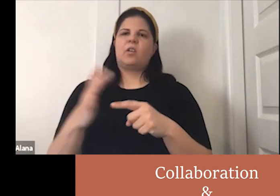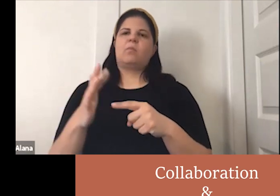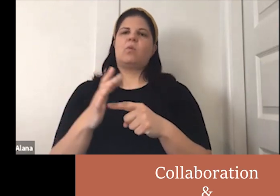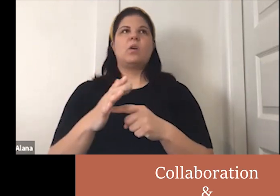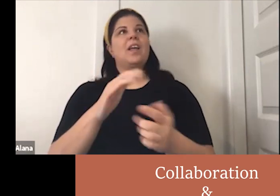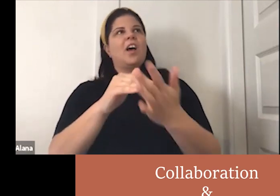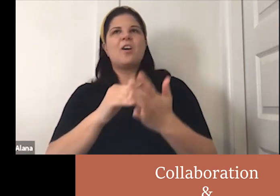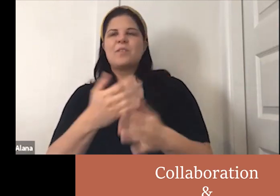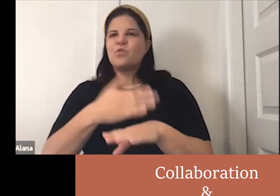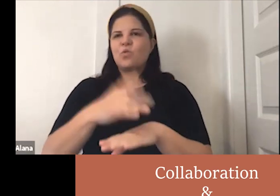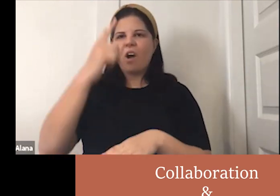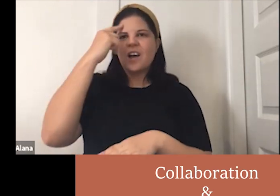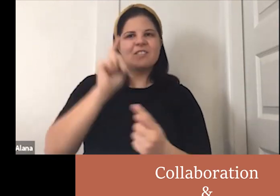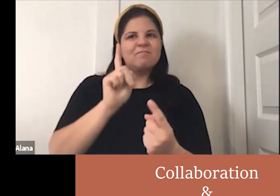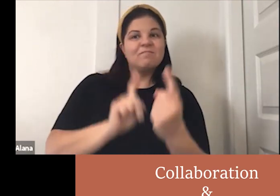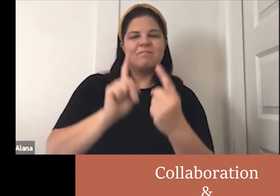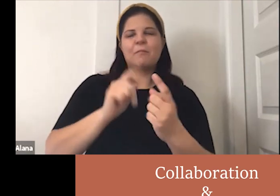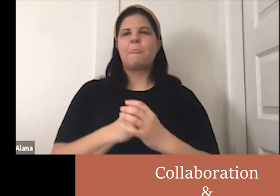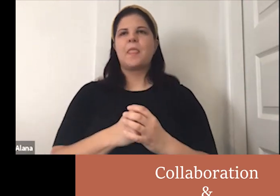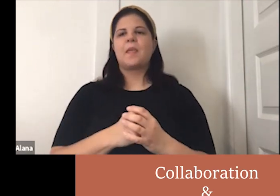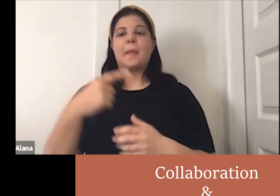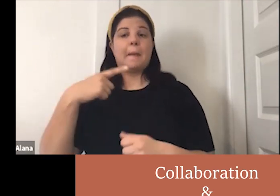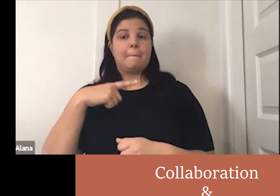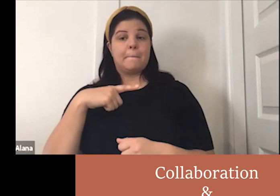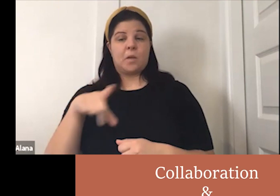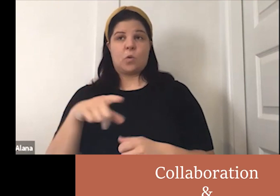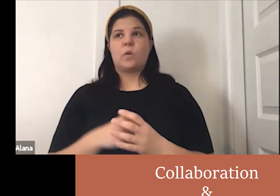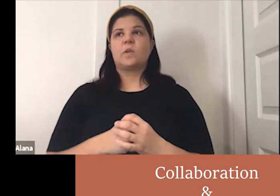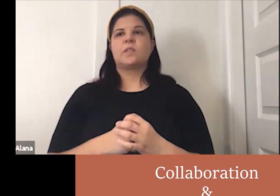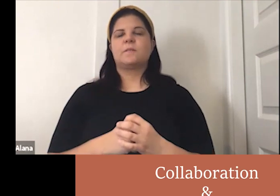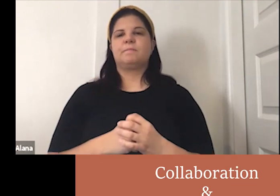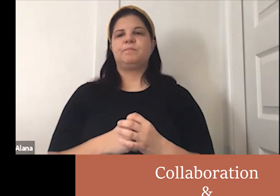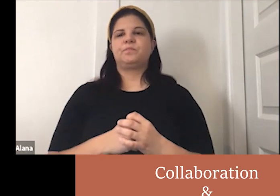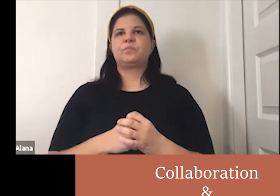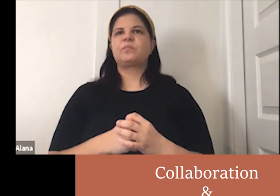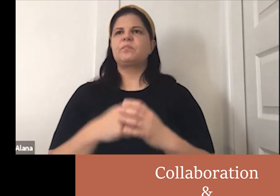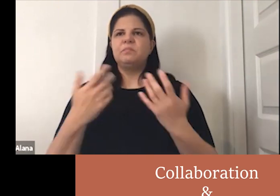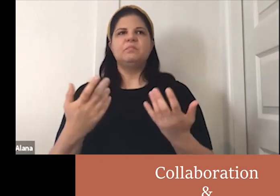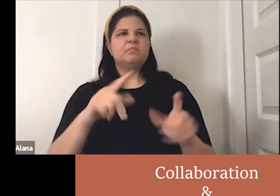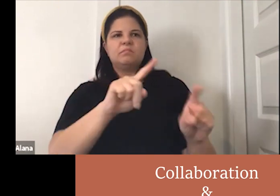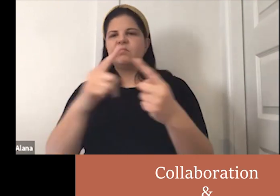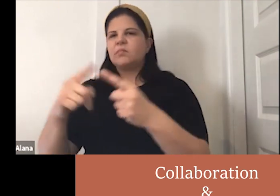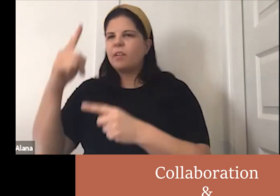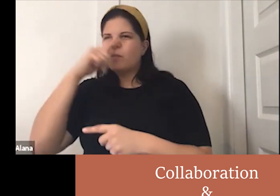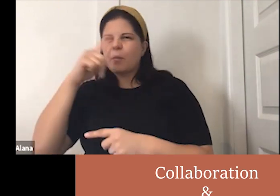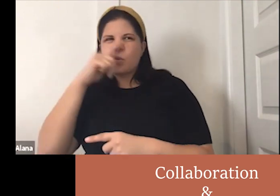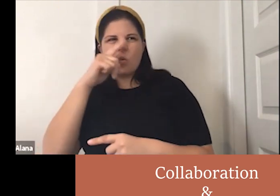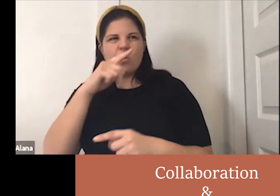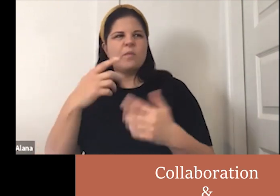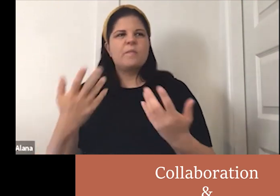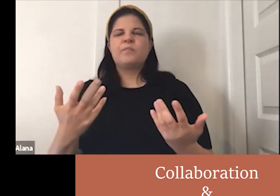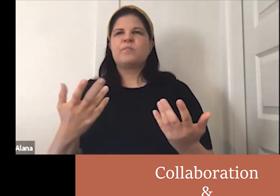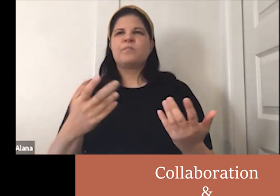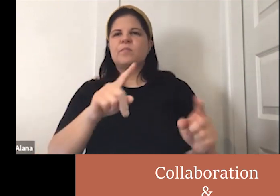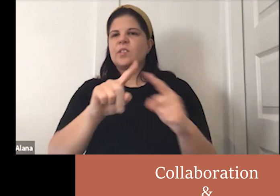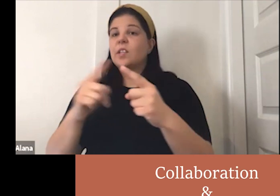Because, basically, you're bringing together individuals with different capacities and